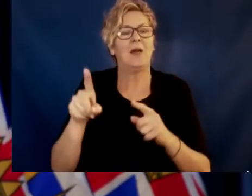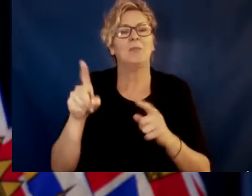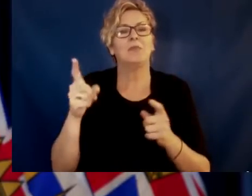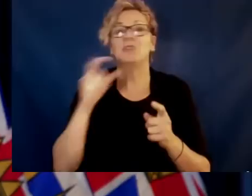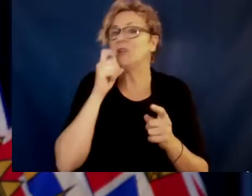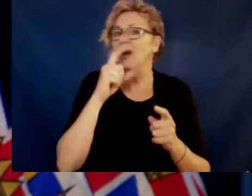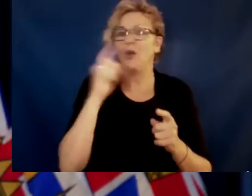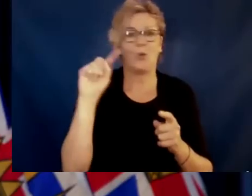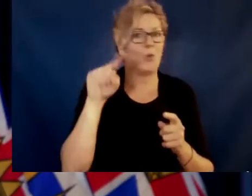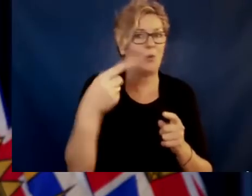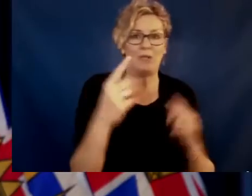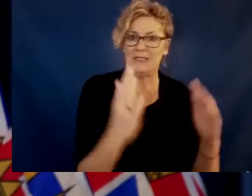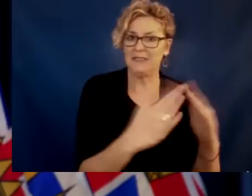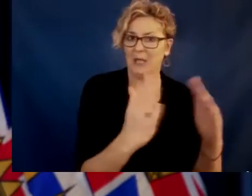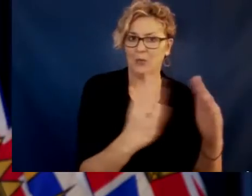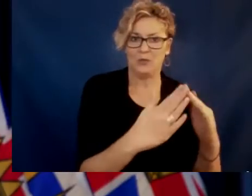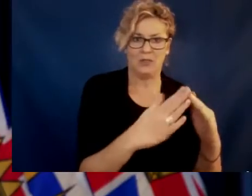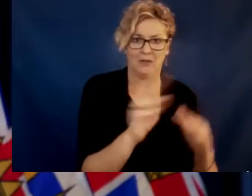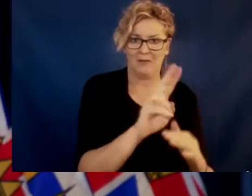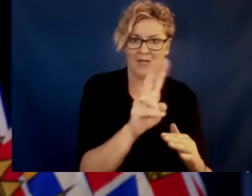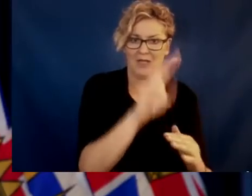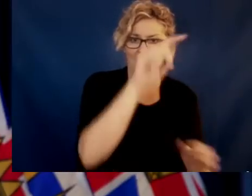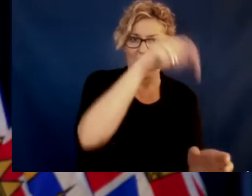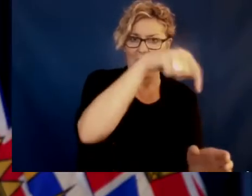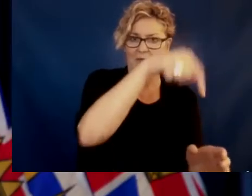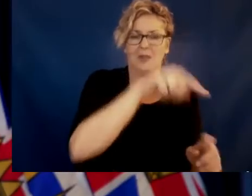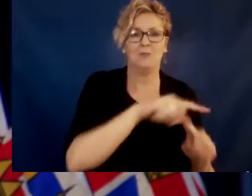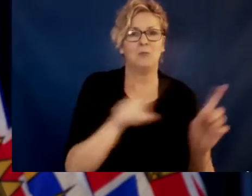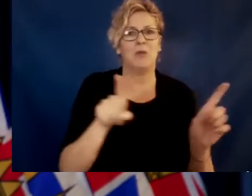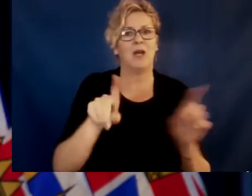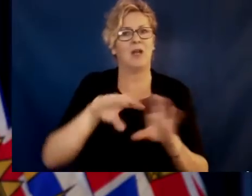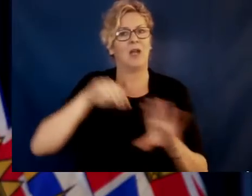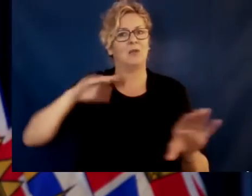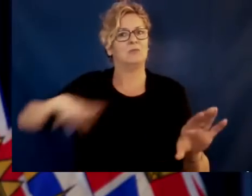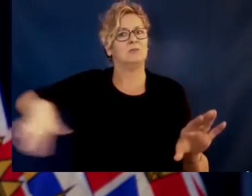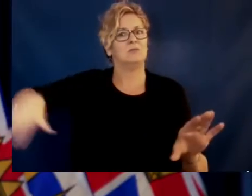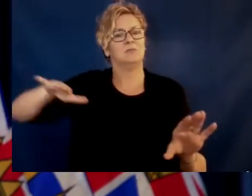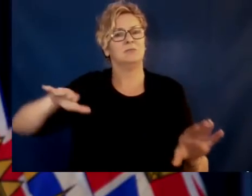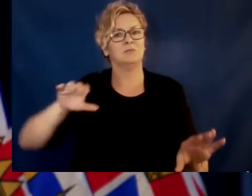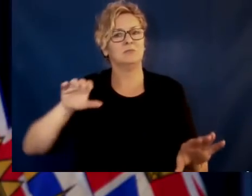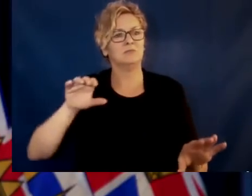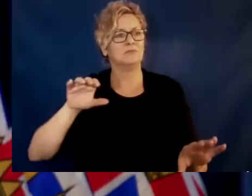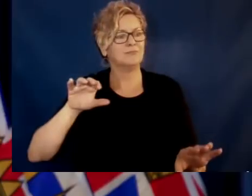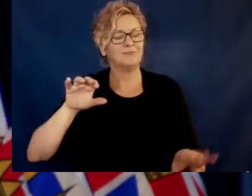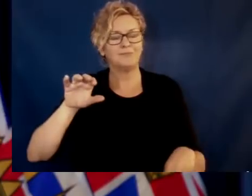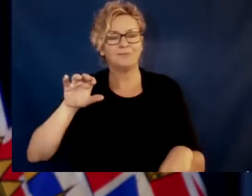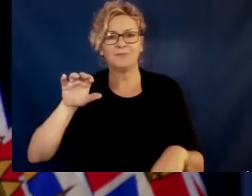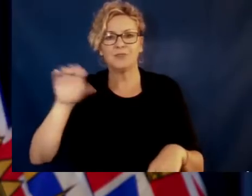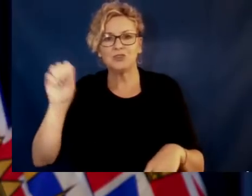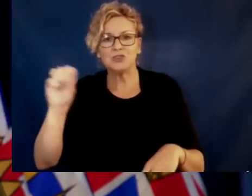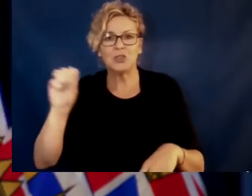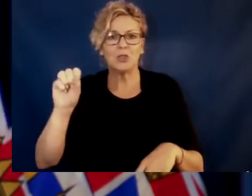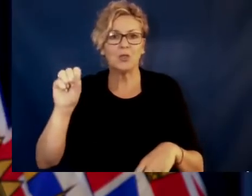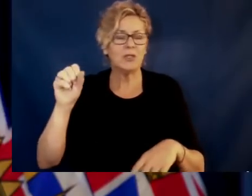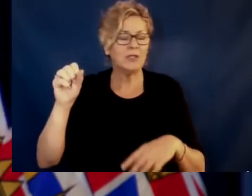be placed there. Can you speak to that and what efforts are being made or other efforts being discussed to address this